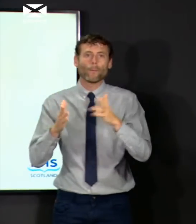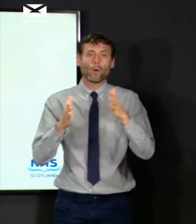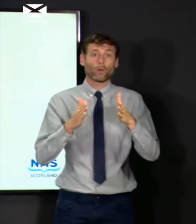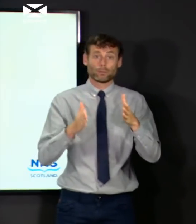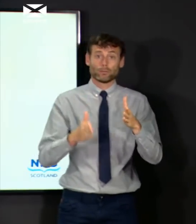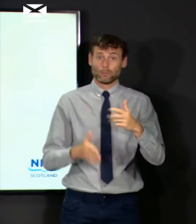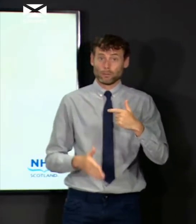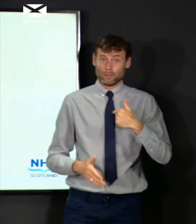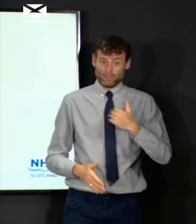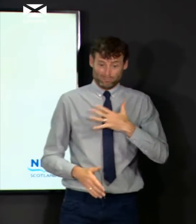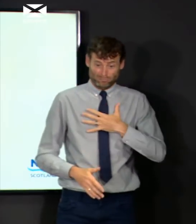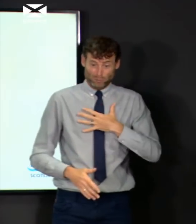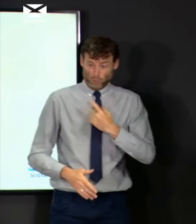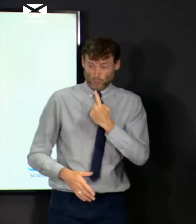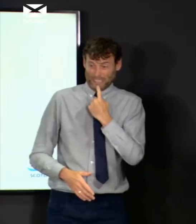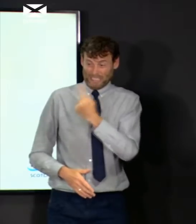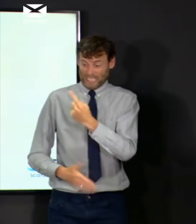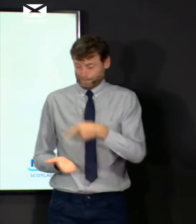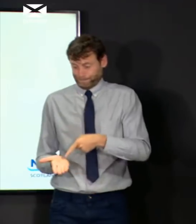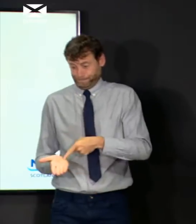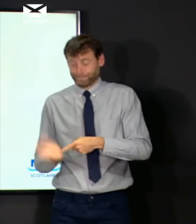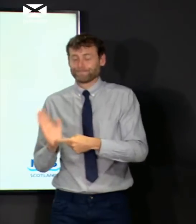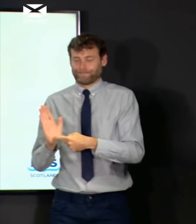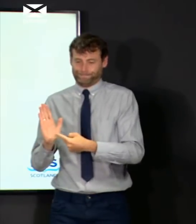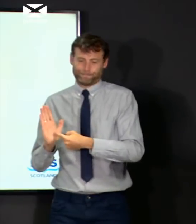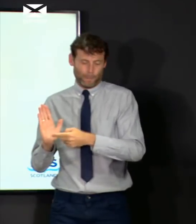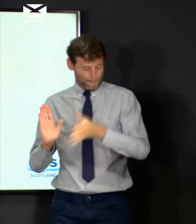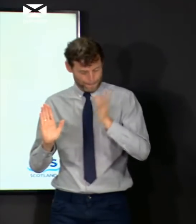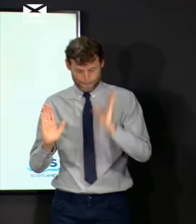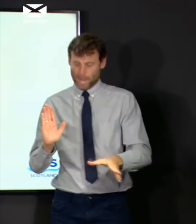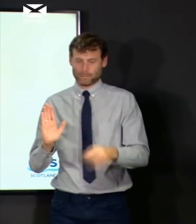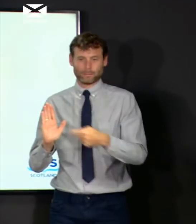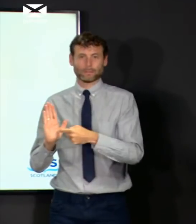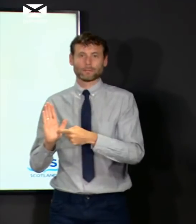up to the Cabinet Secretary and the First Minister to say we now need to go back, we